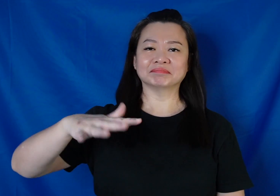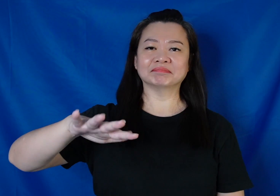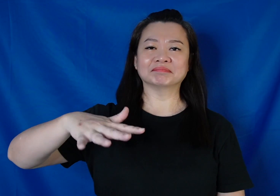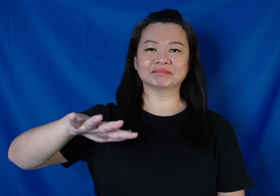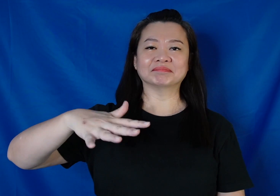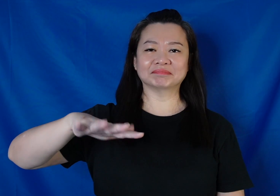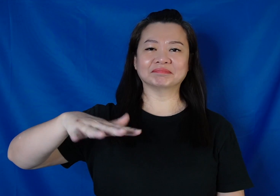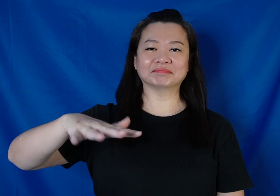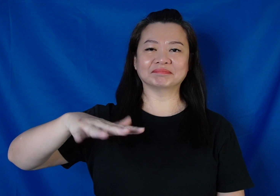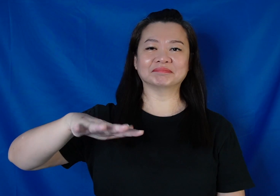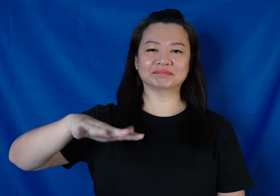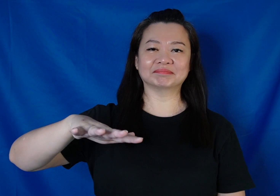SO-SO, average